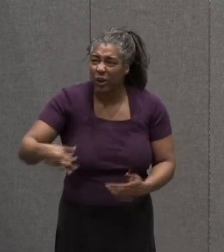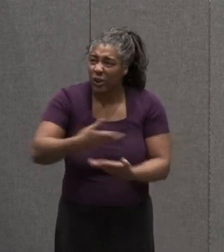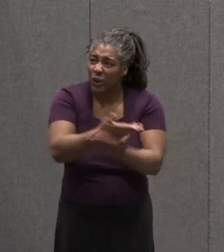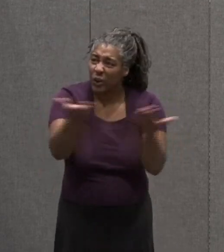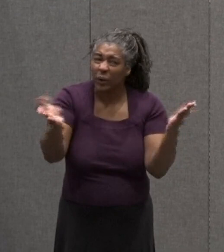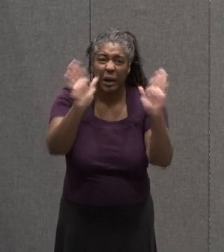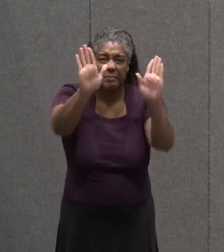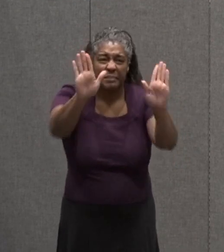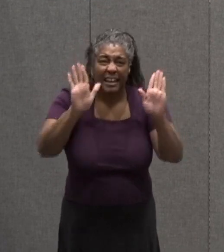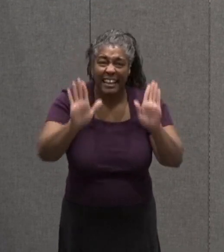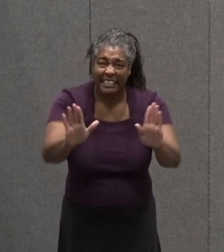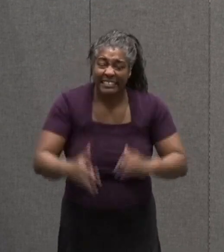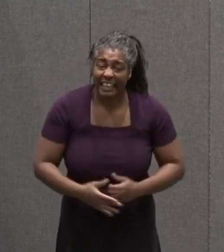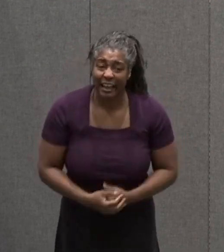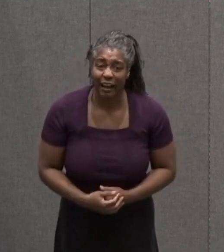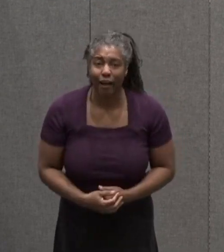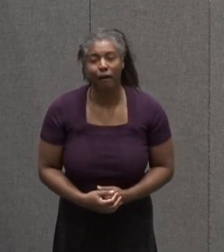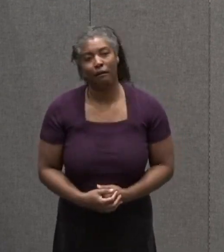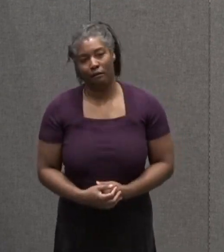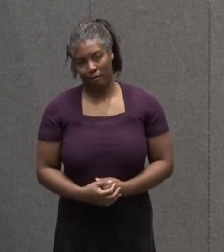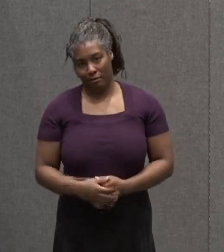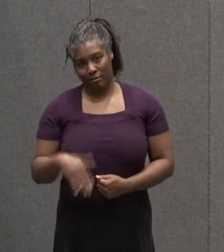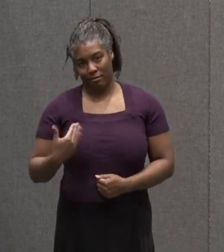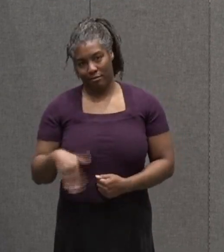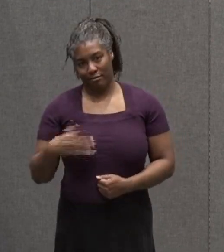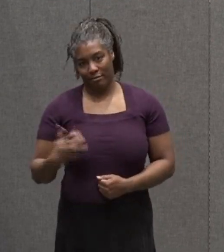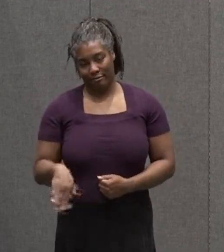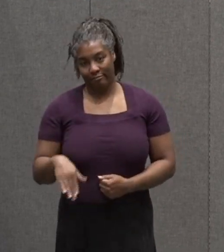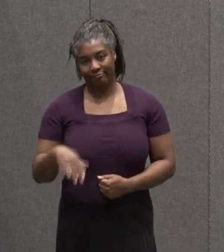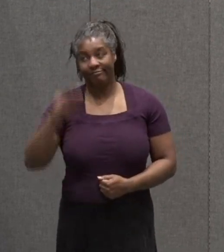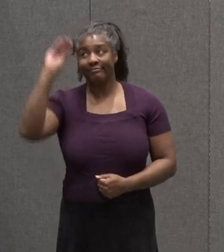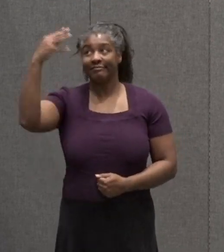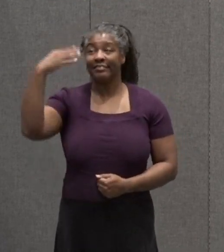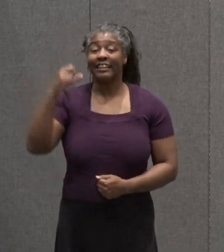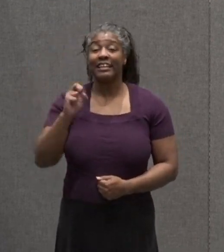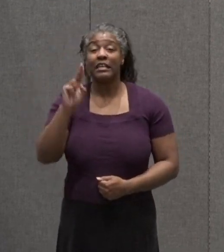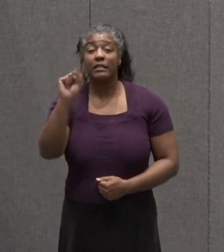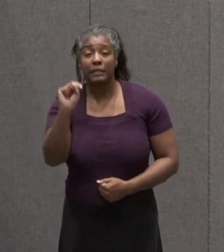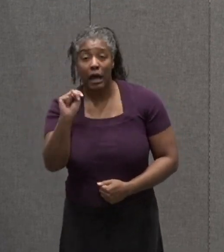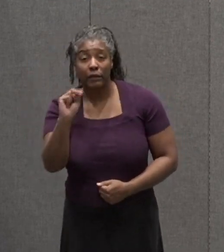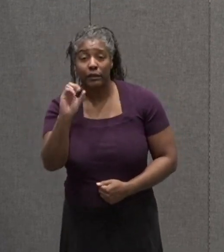You just did Sun Sarge Salutations, and a rolling salutation.